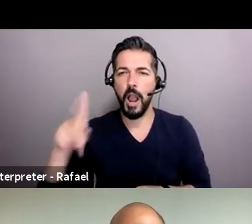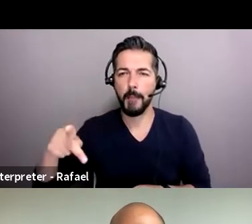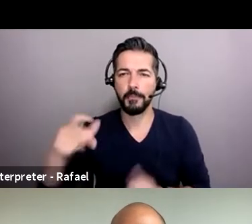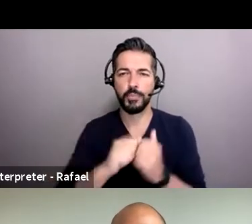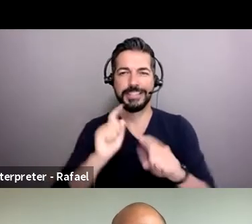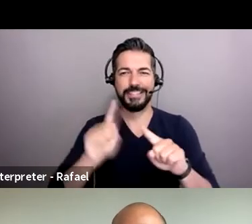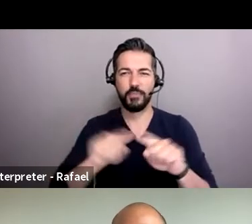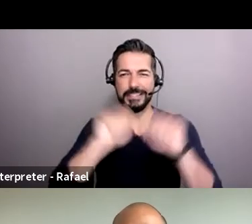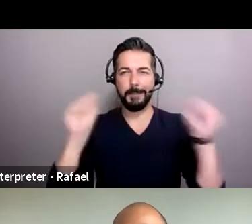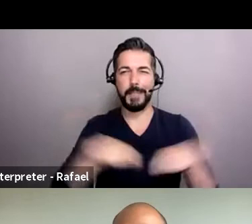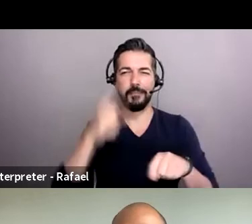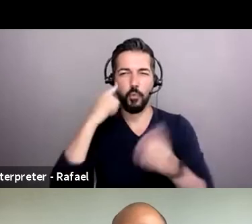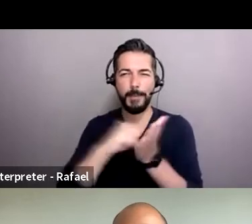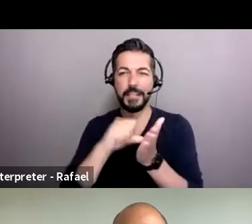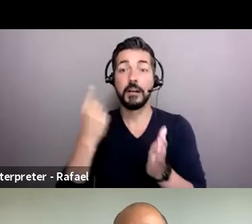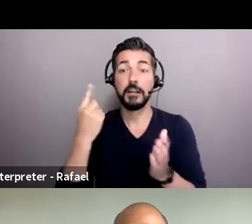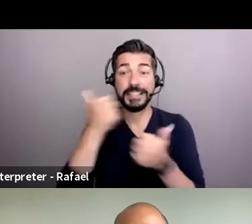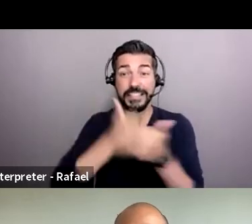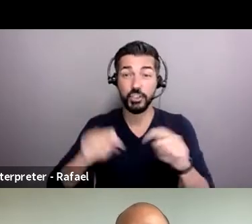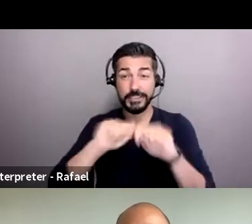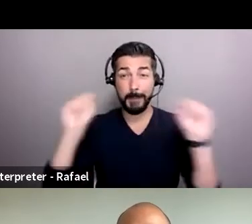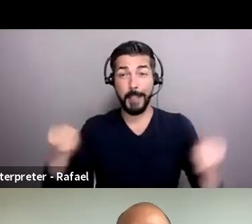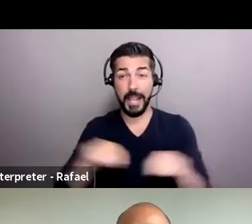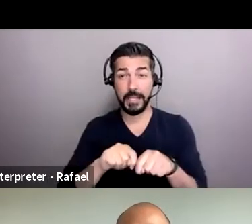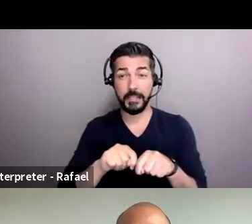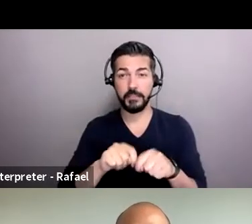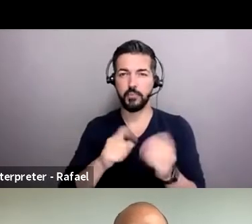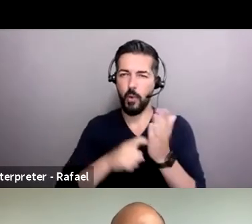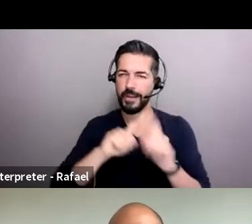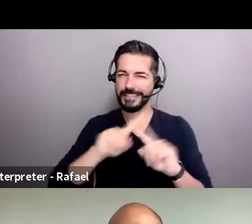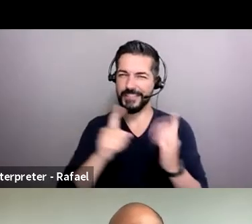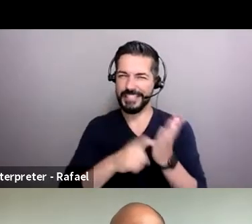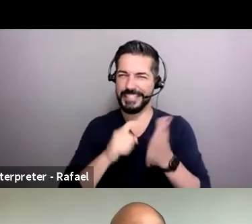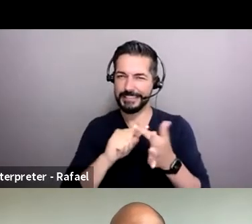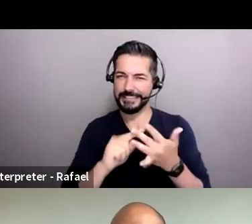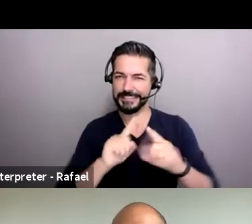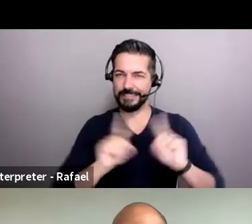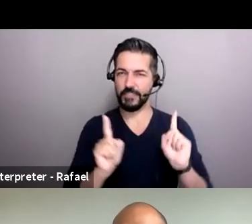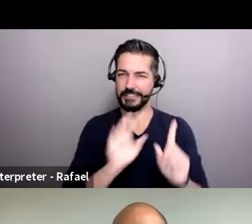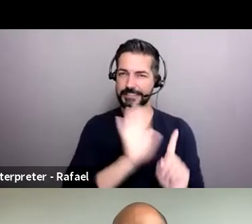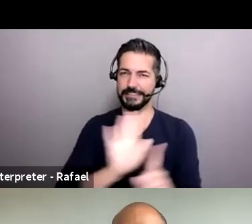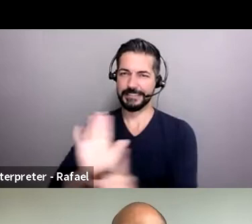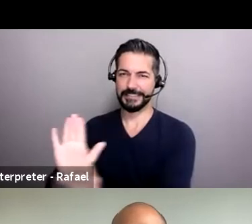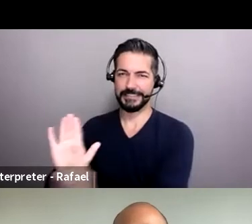Each template really requires different attention in different kinds of markup.